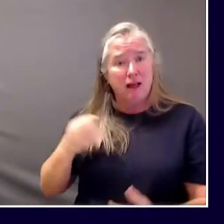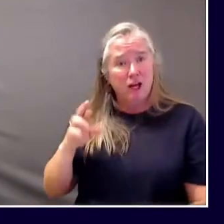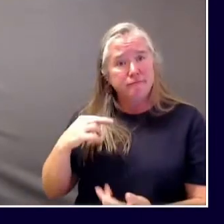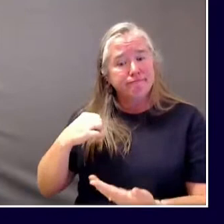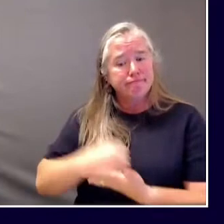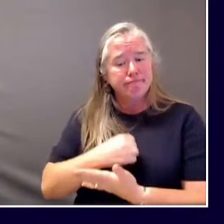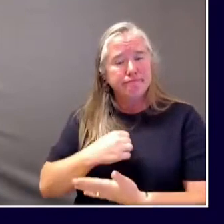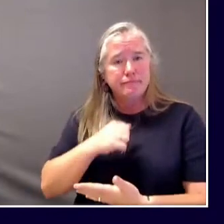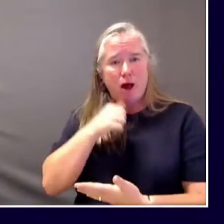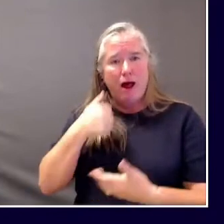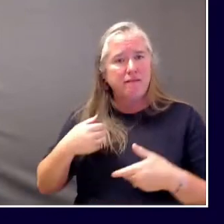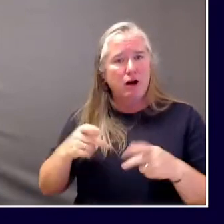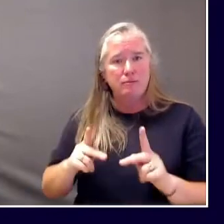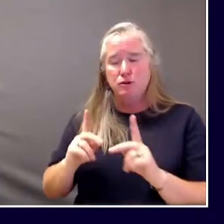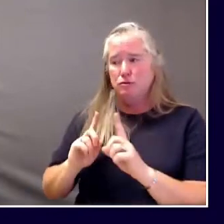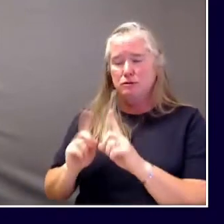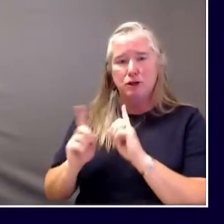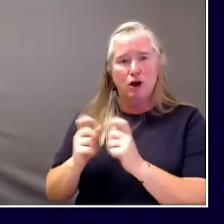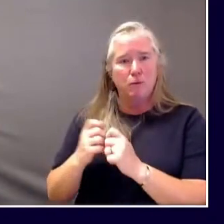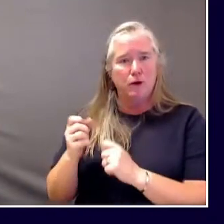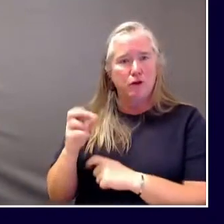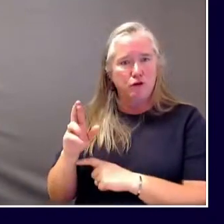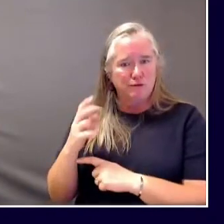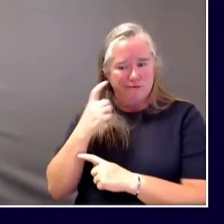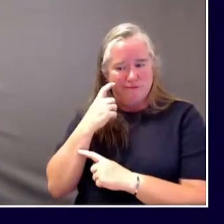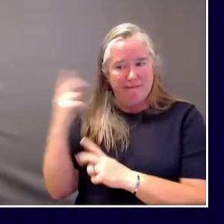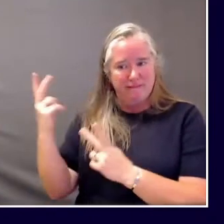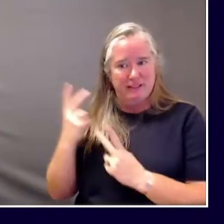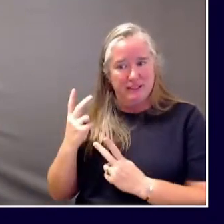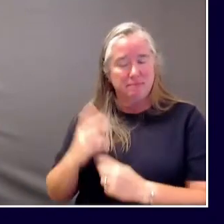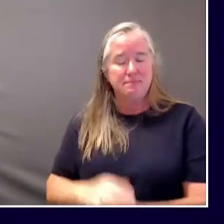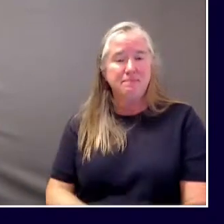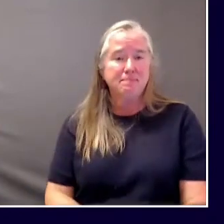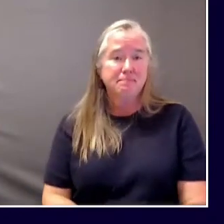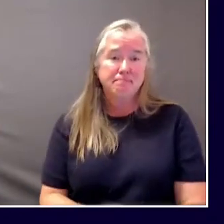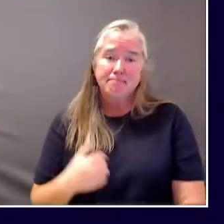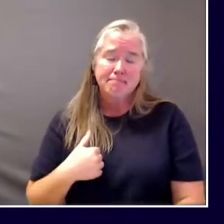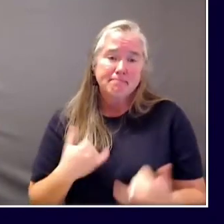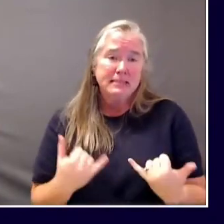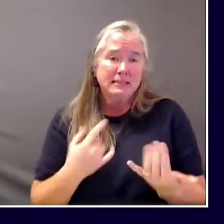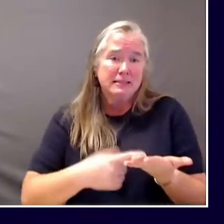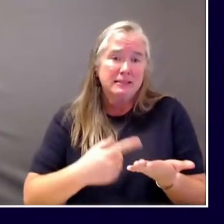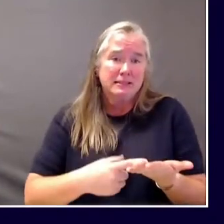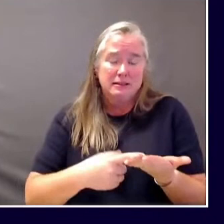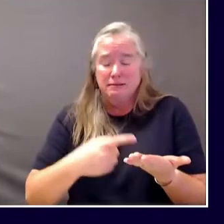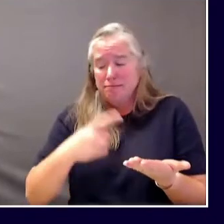and and I don't want to talk